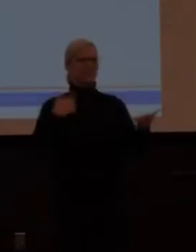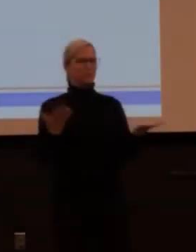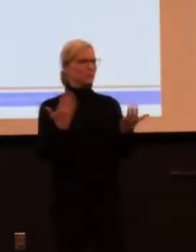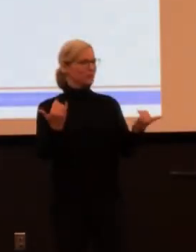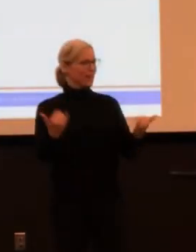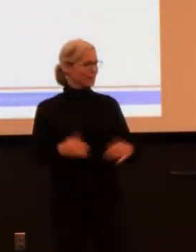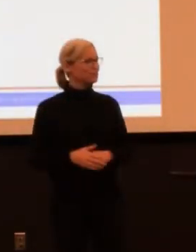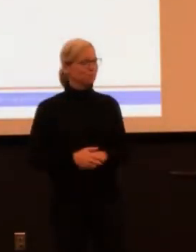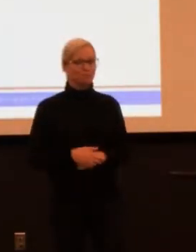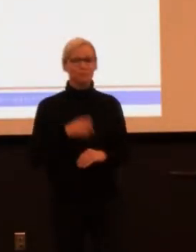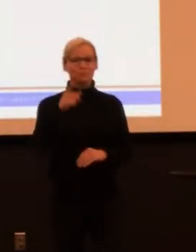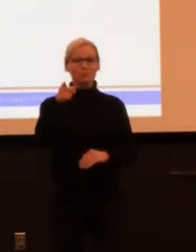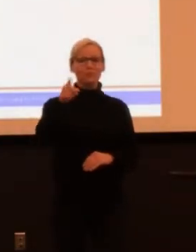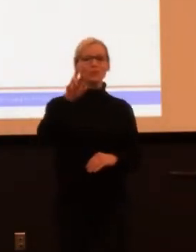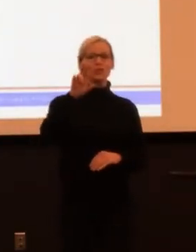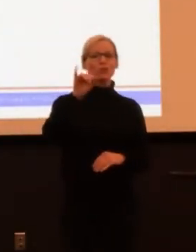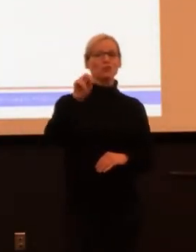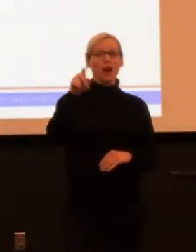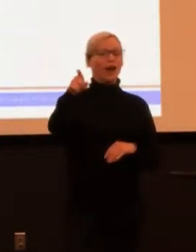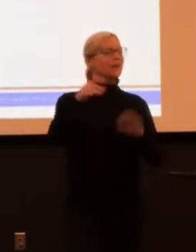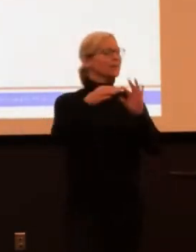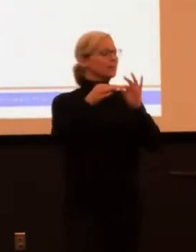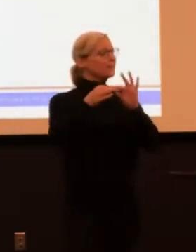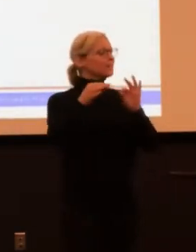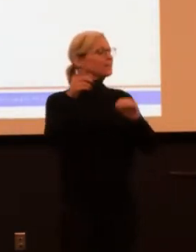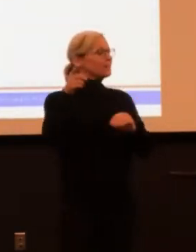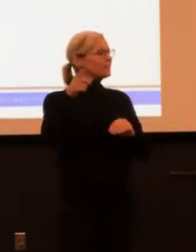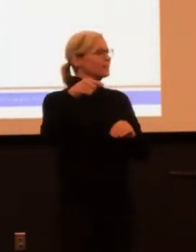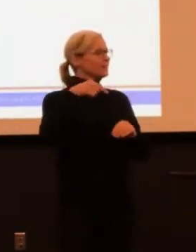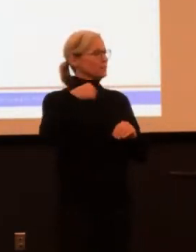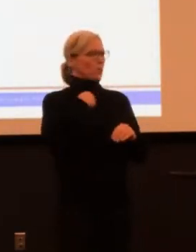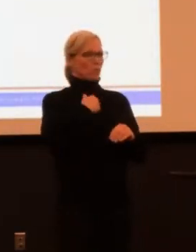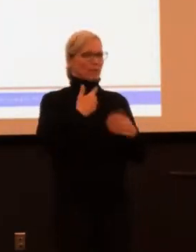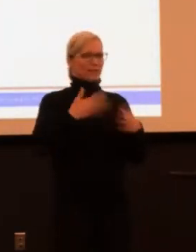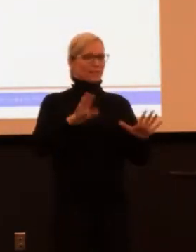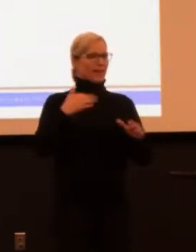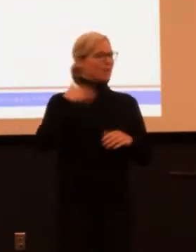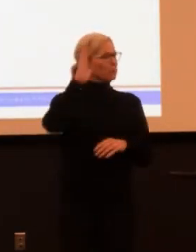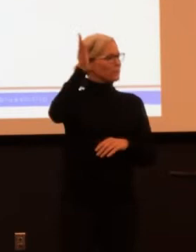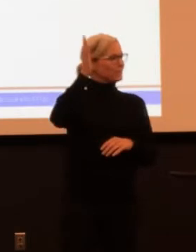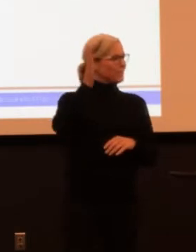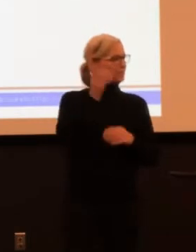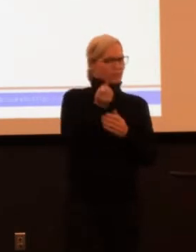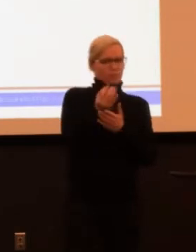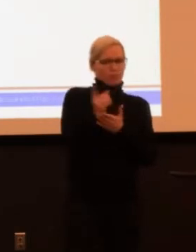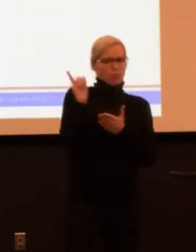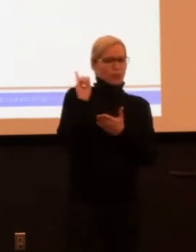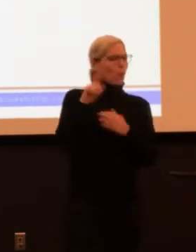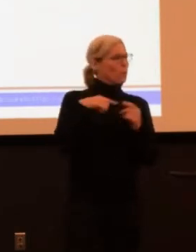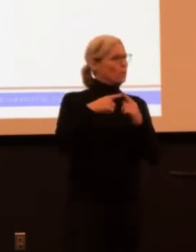As Ryan said, this is a follow up to the presentation that was given on copyrights and trademarks